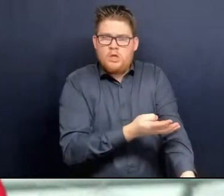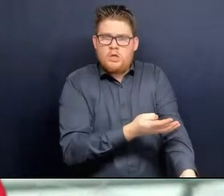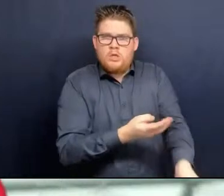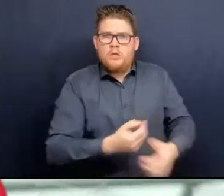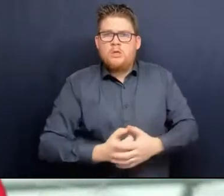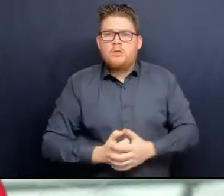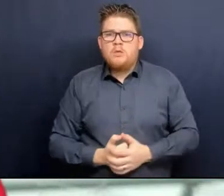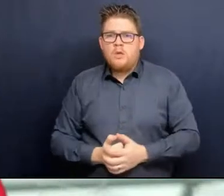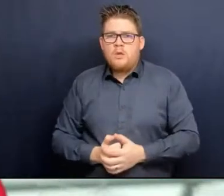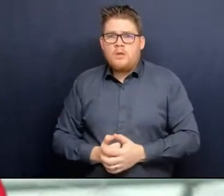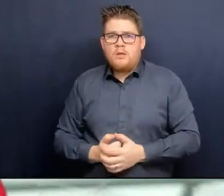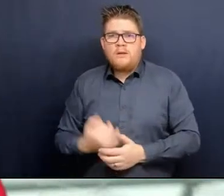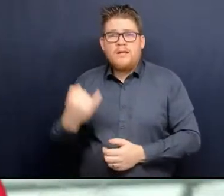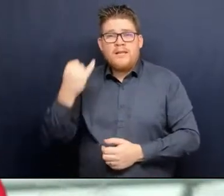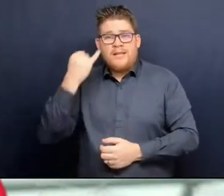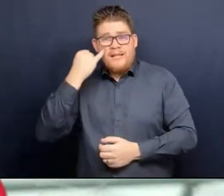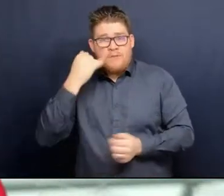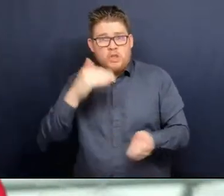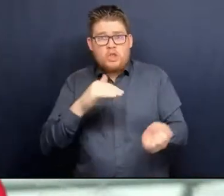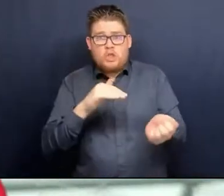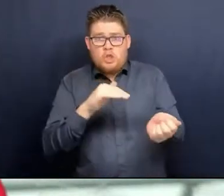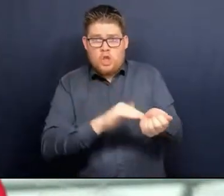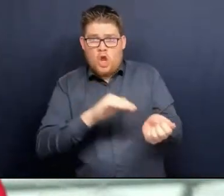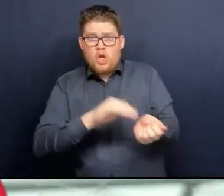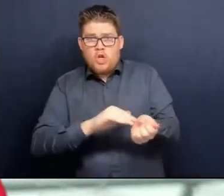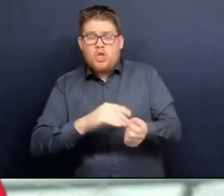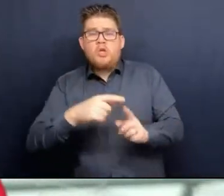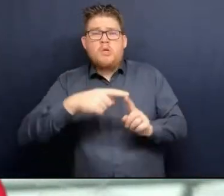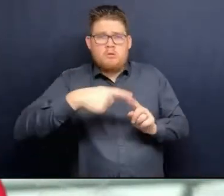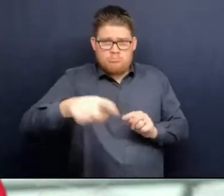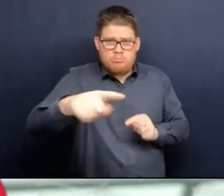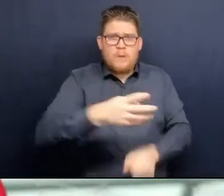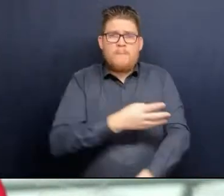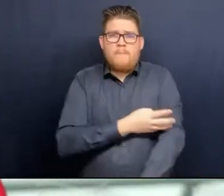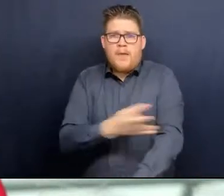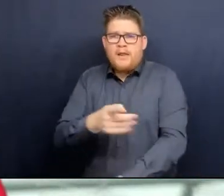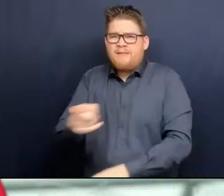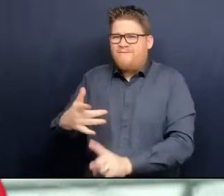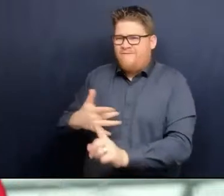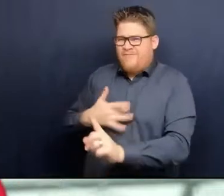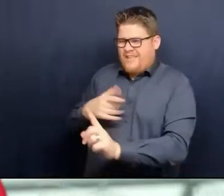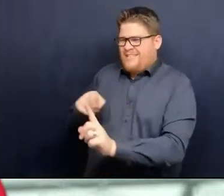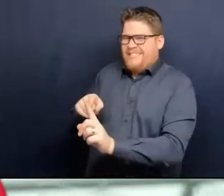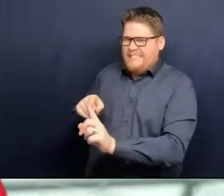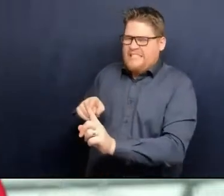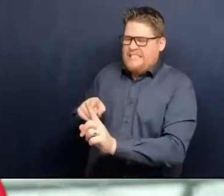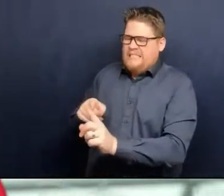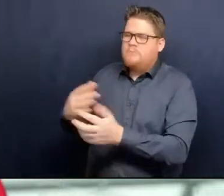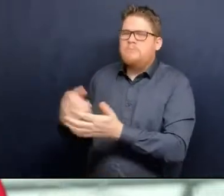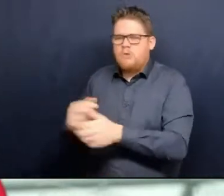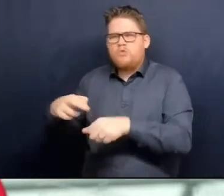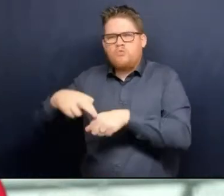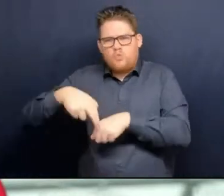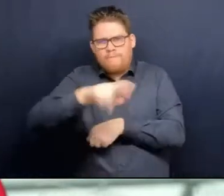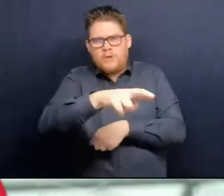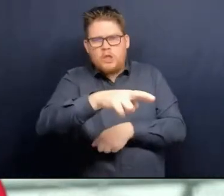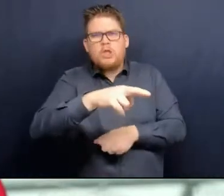aware, so the People who are being referred to that clinic where the clinician believes